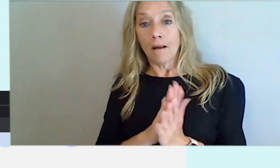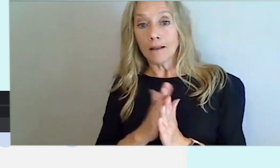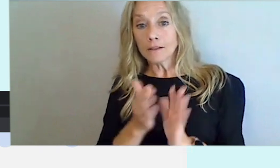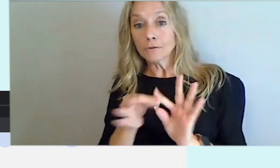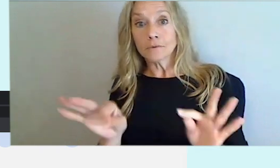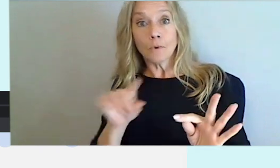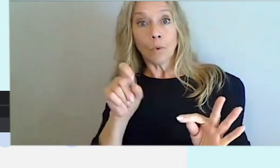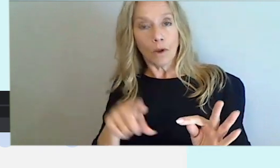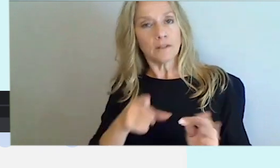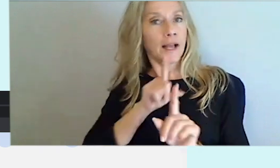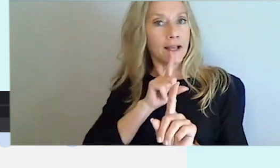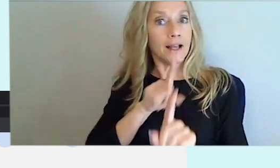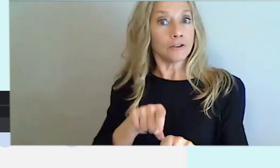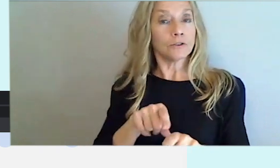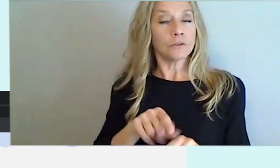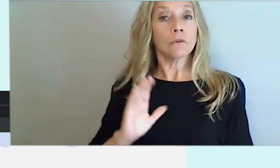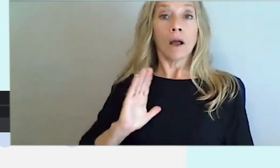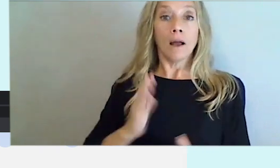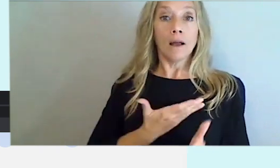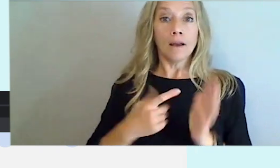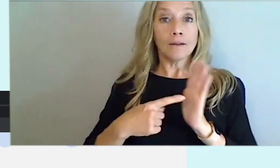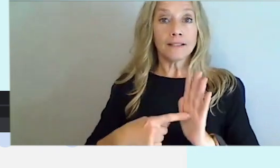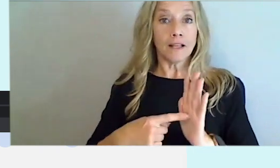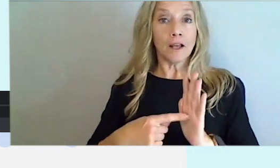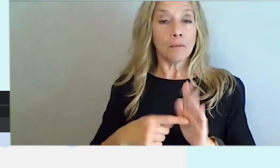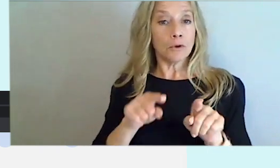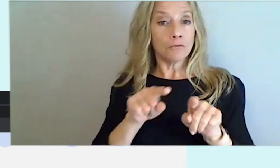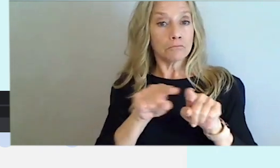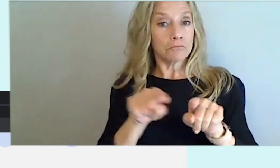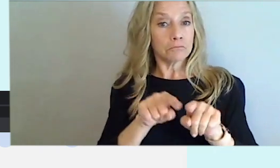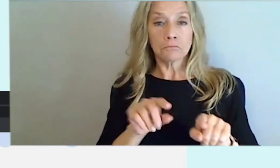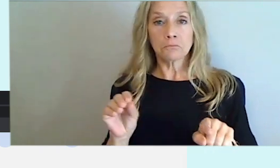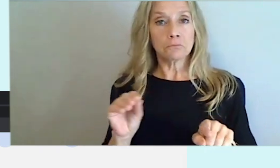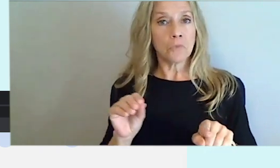For this example, there aren't any tax deductions on file for Lucy,